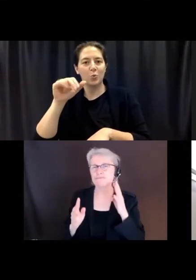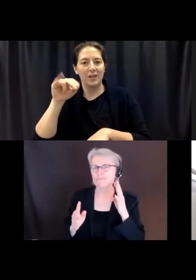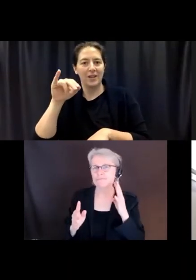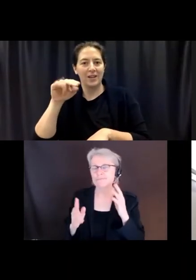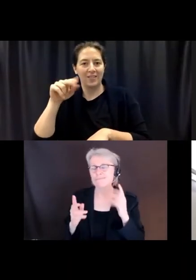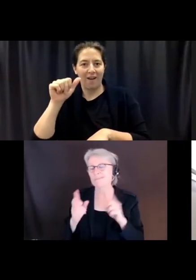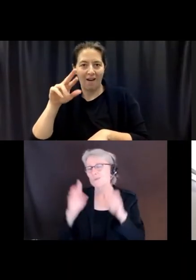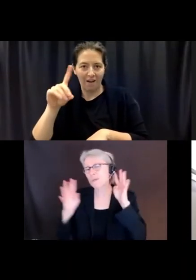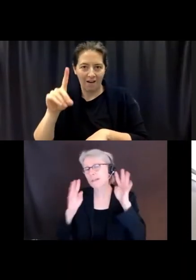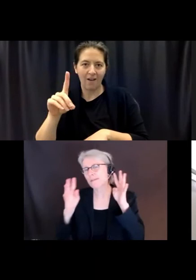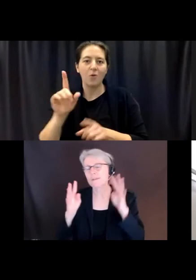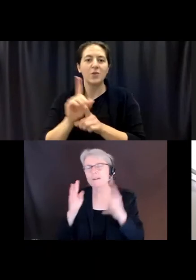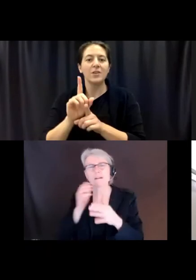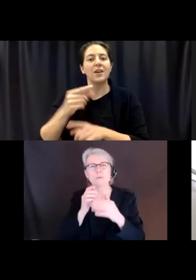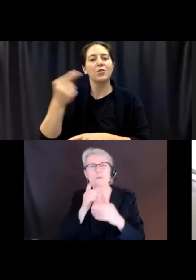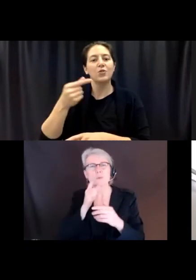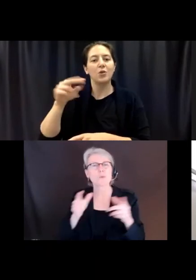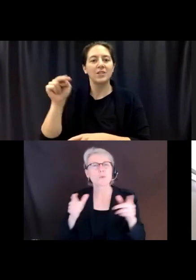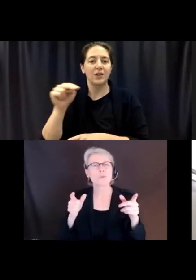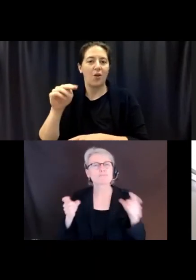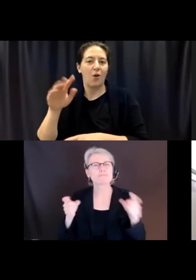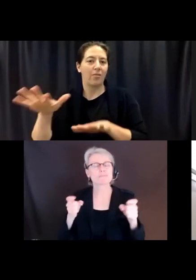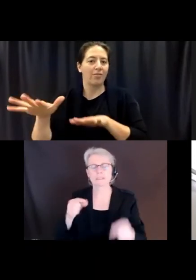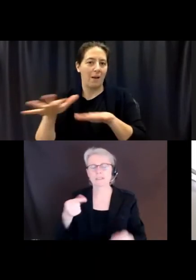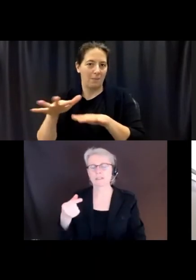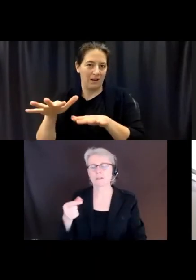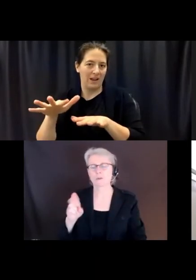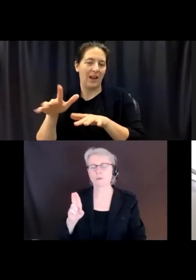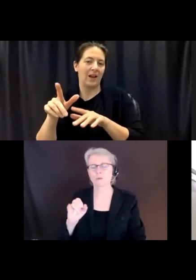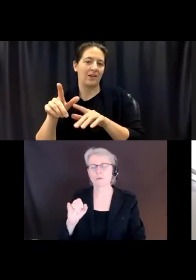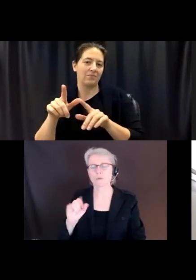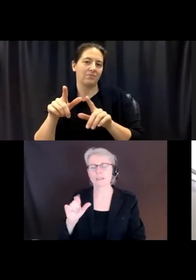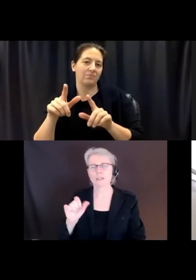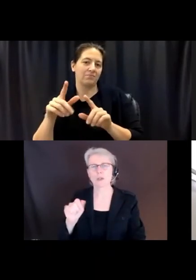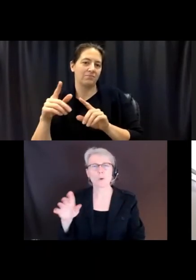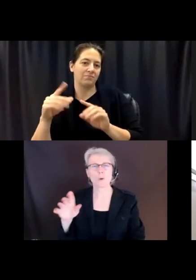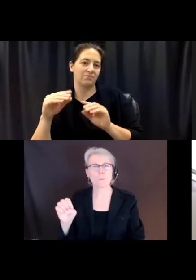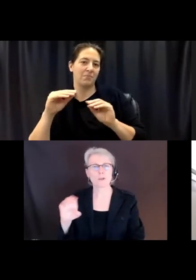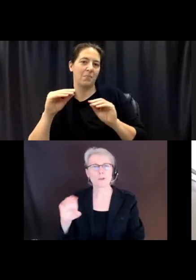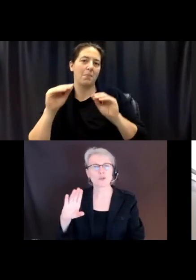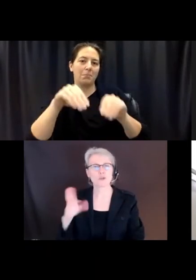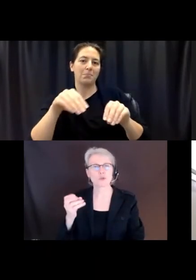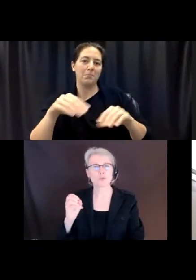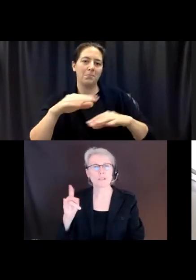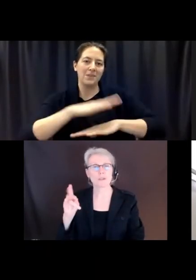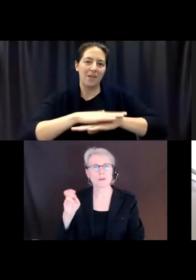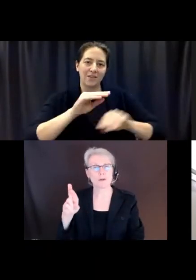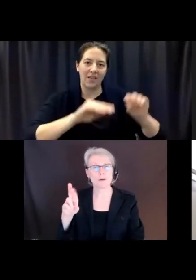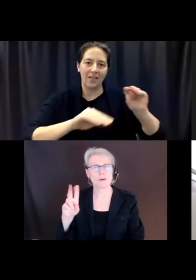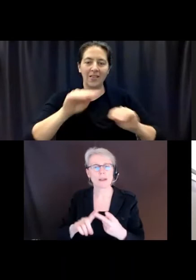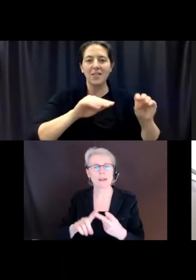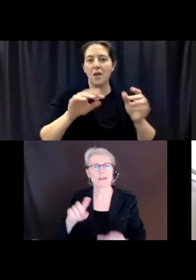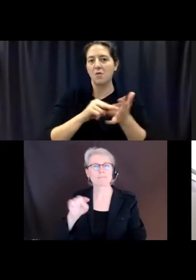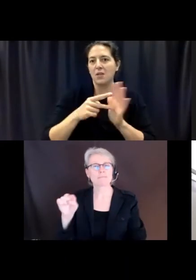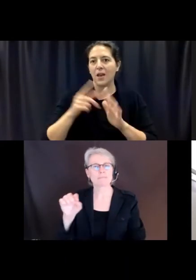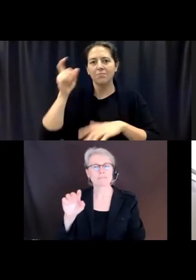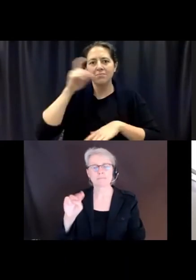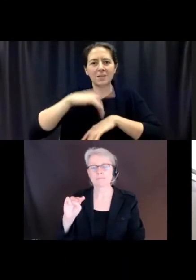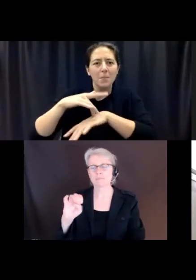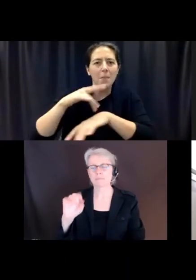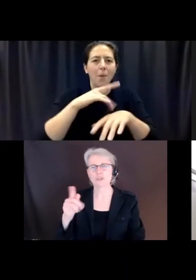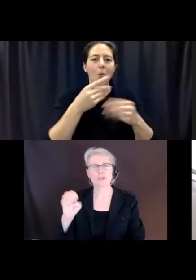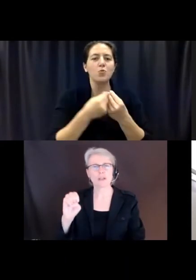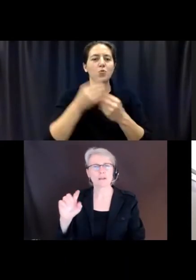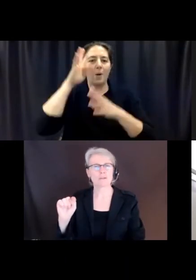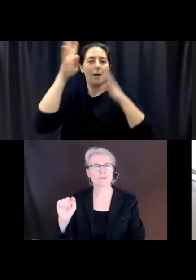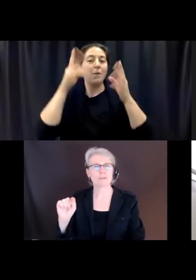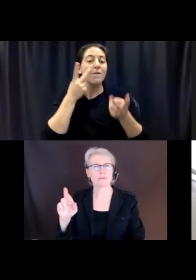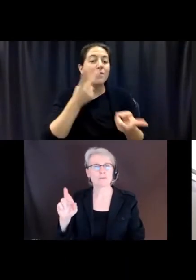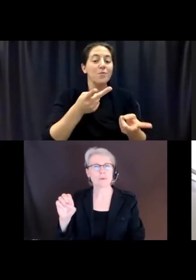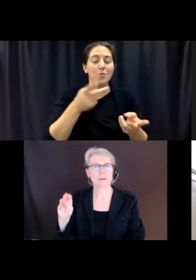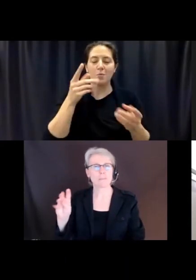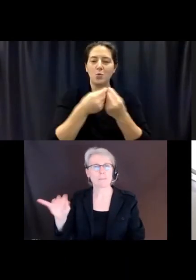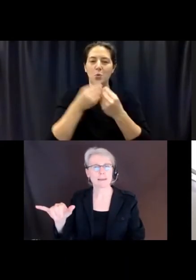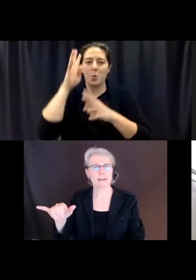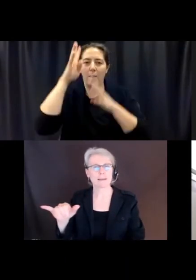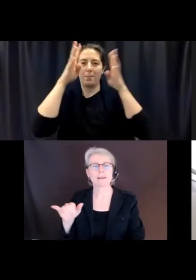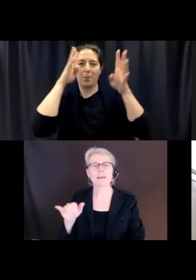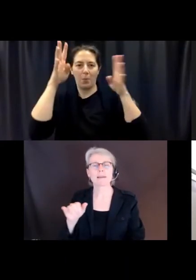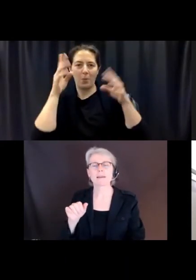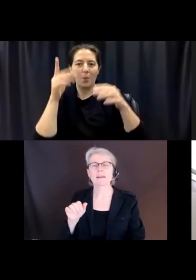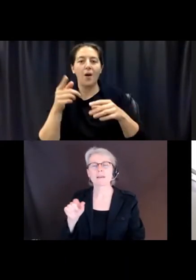OF A FEW PEOPLE. THESE ARE TWO DANCERS. WE WERE EXPERIMENTING, AND YOU SAW THE LAST PART